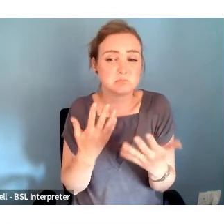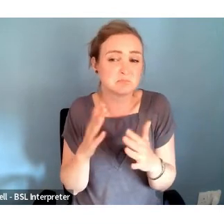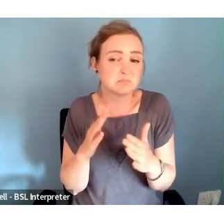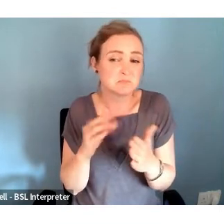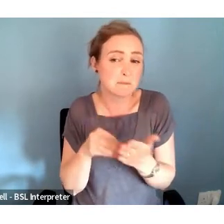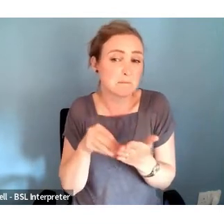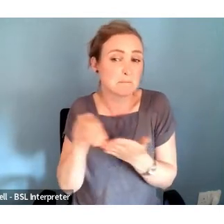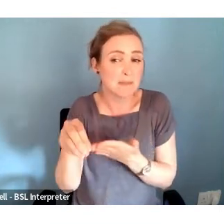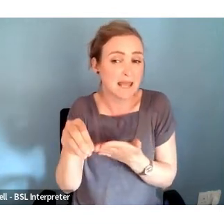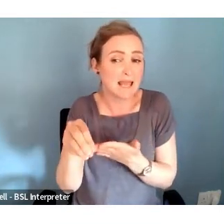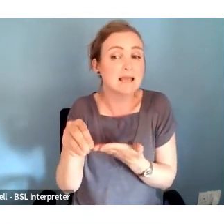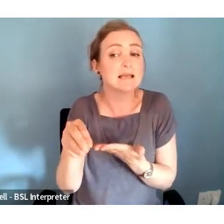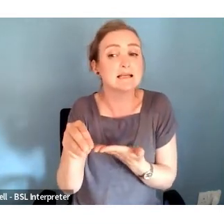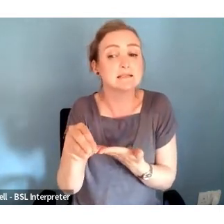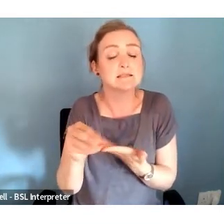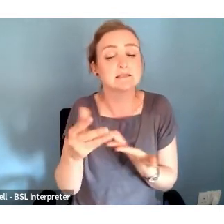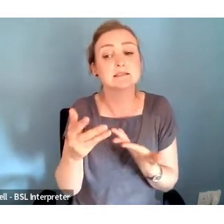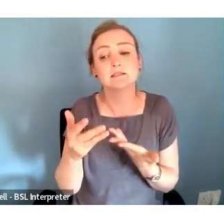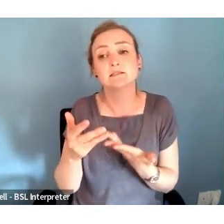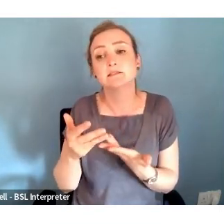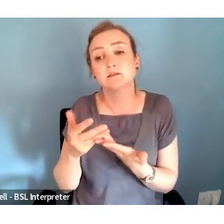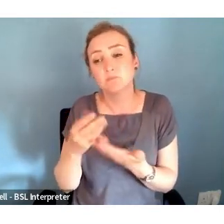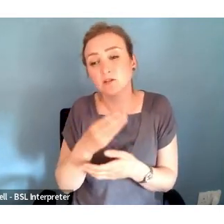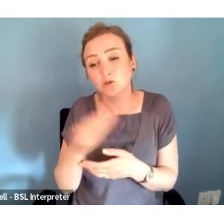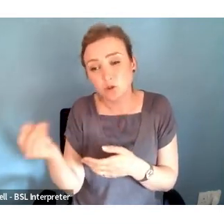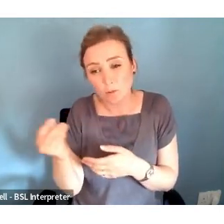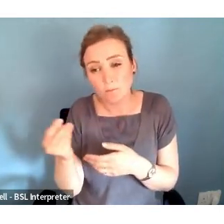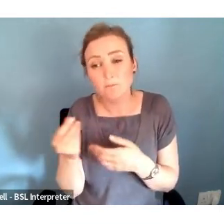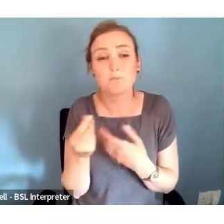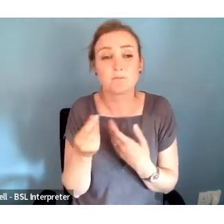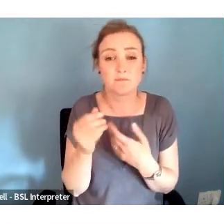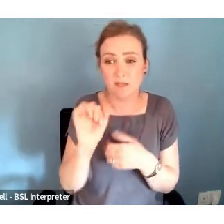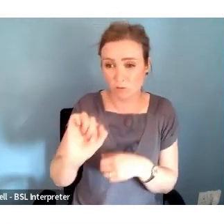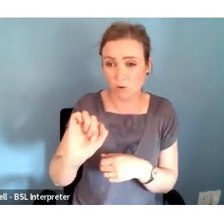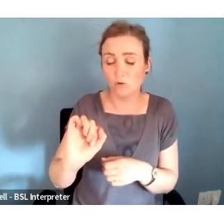advertise every single job but some roles you find hard to fill you